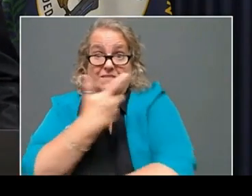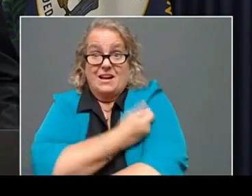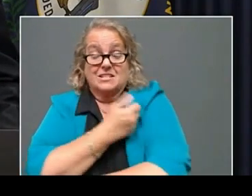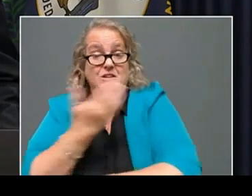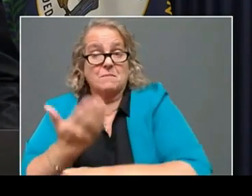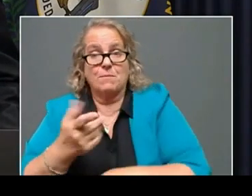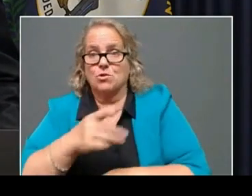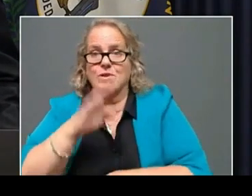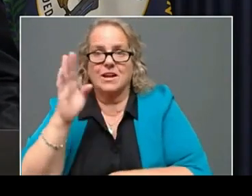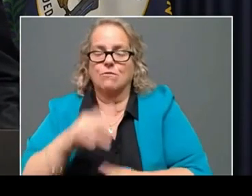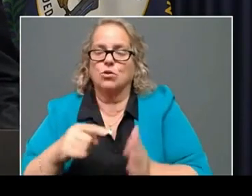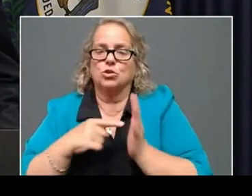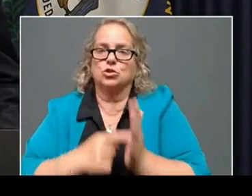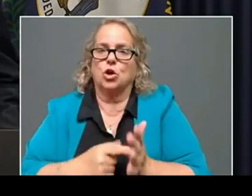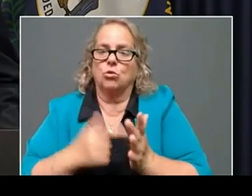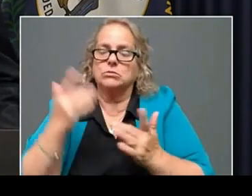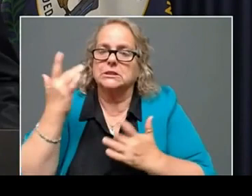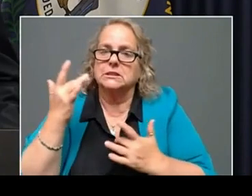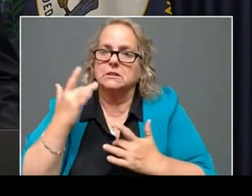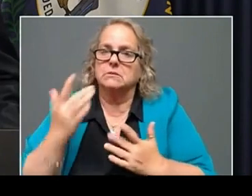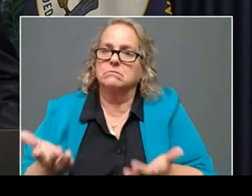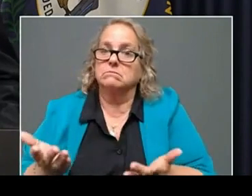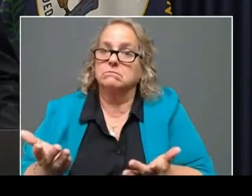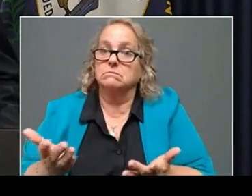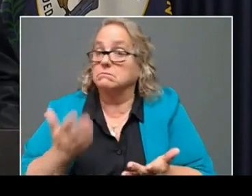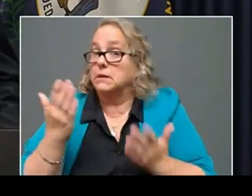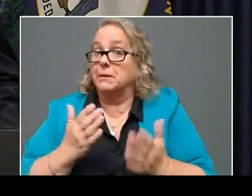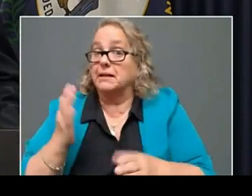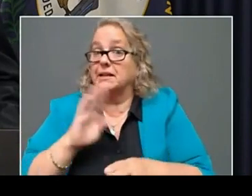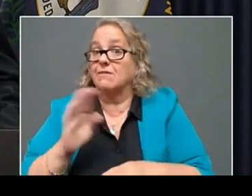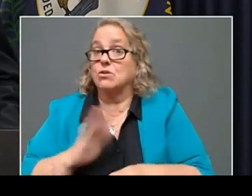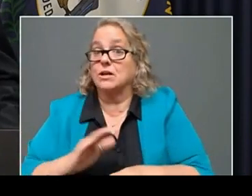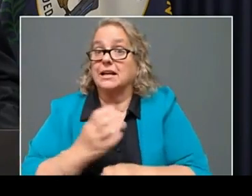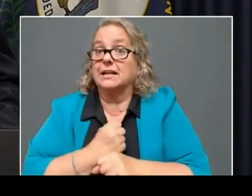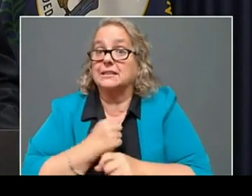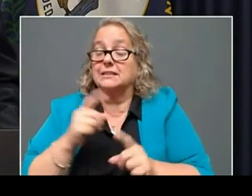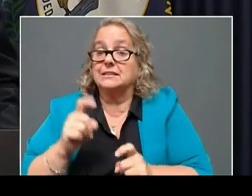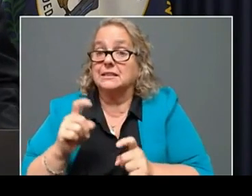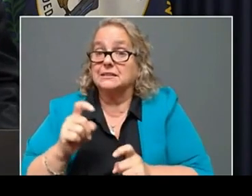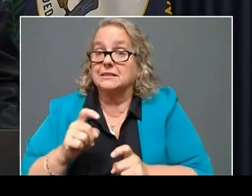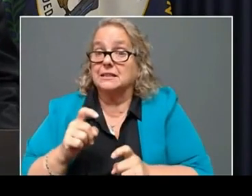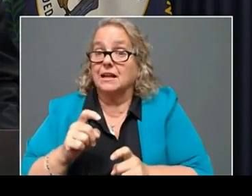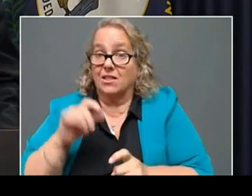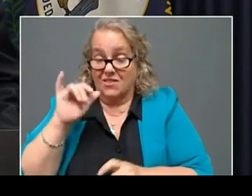symptom and thus never get tested. And that's a credit to the vaccine. But